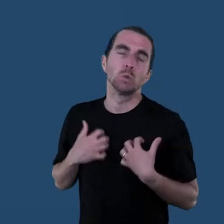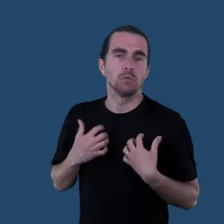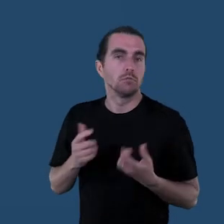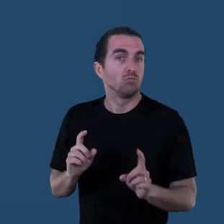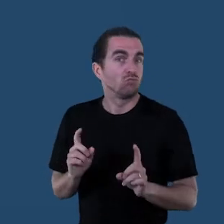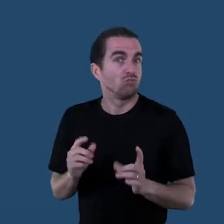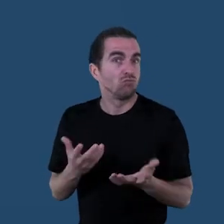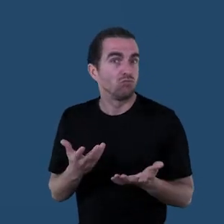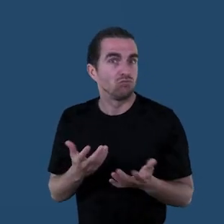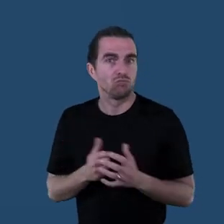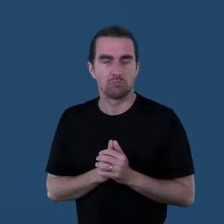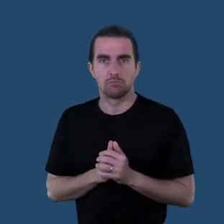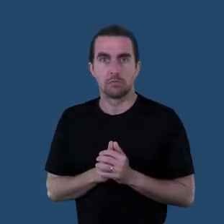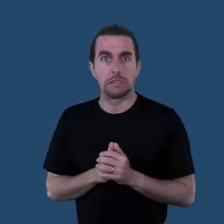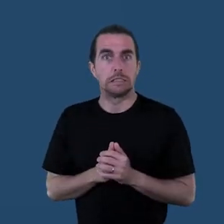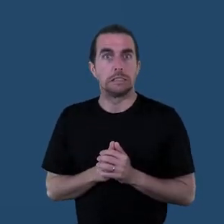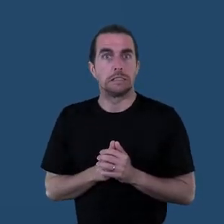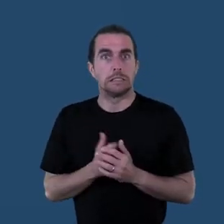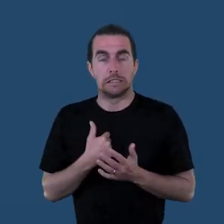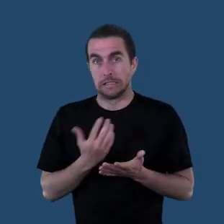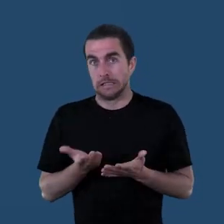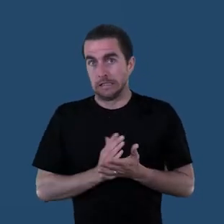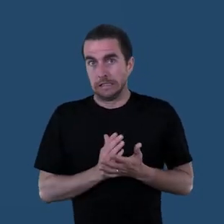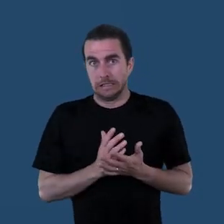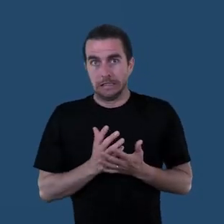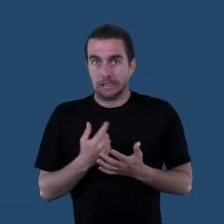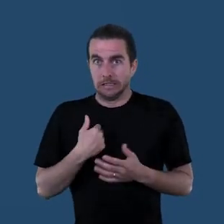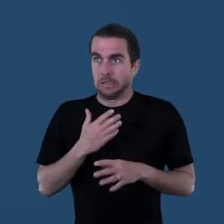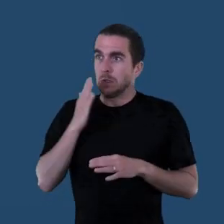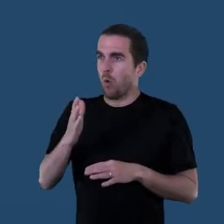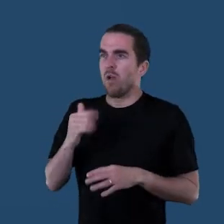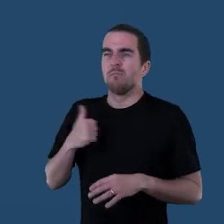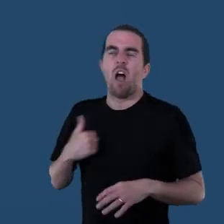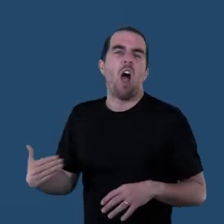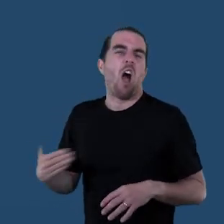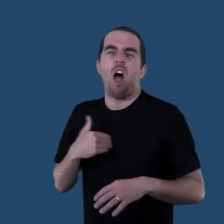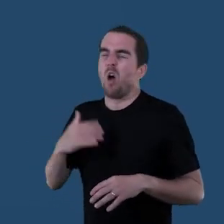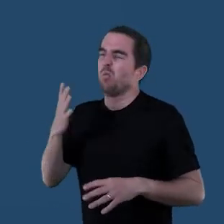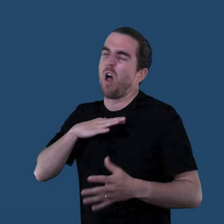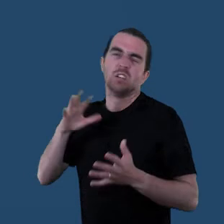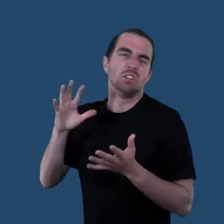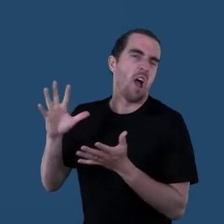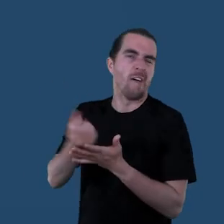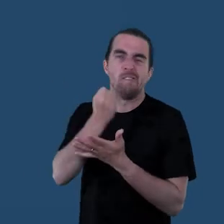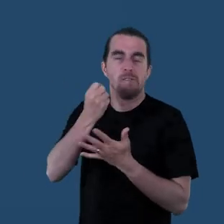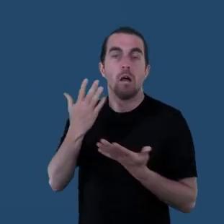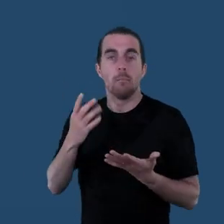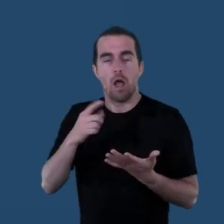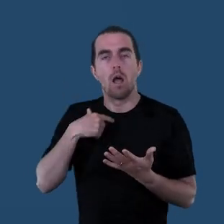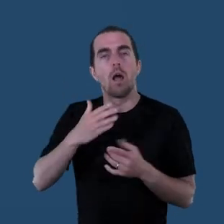Yeah, I don't know about collecting to my heart's content, but certainly making observations. I've got a great passion to go to Greenland.